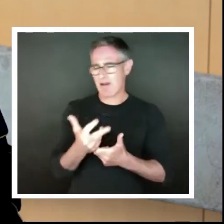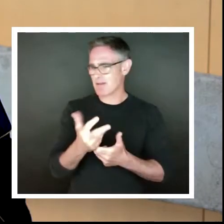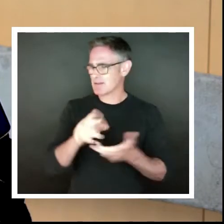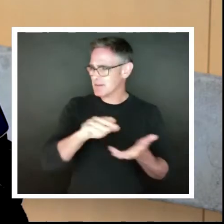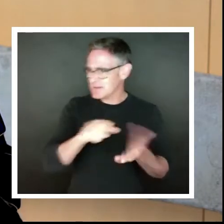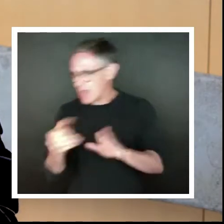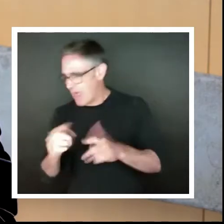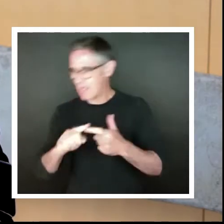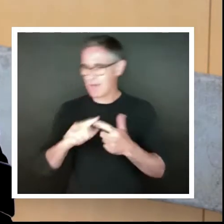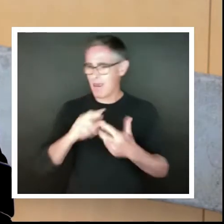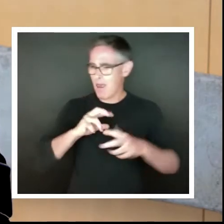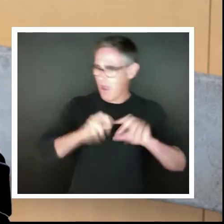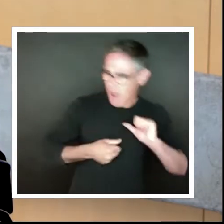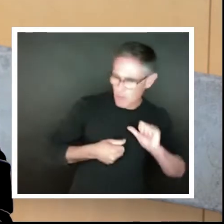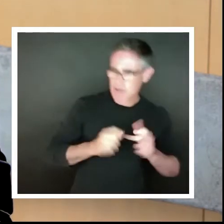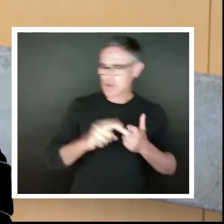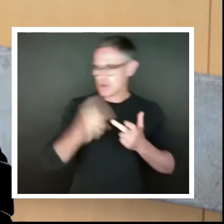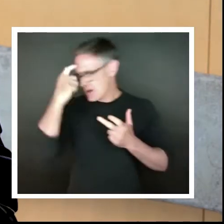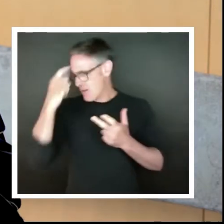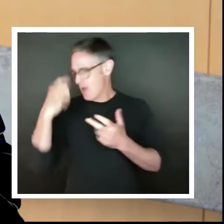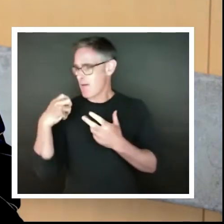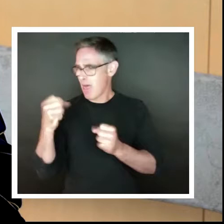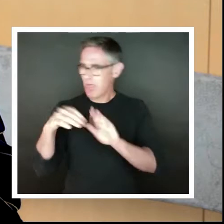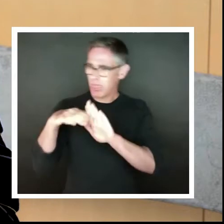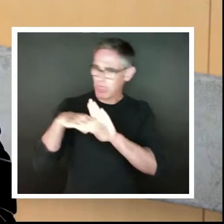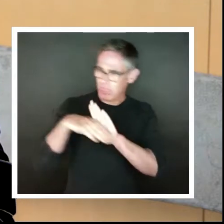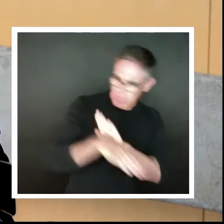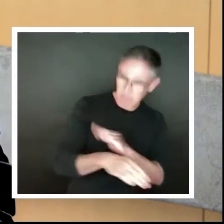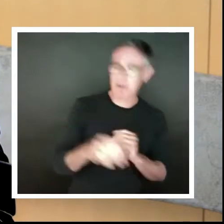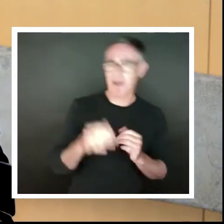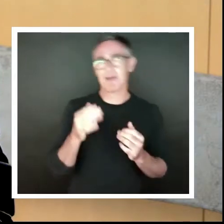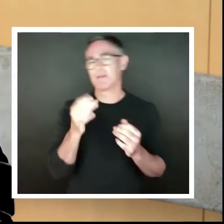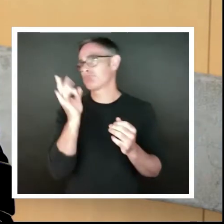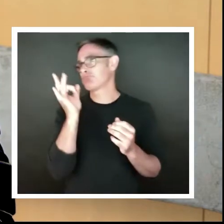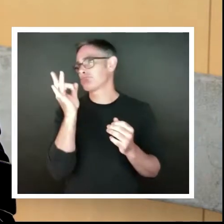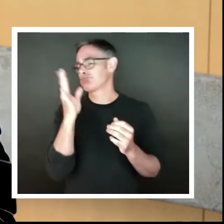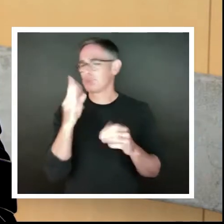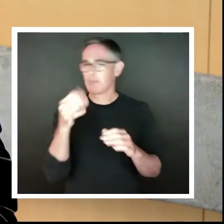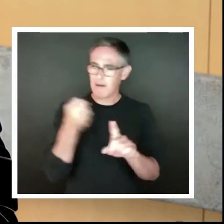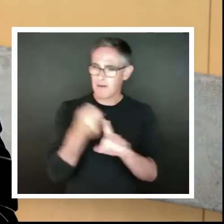steep gradients in mental health decline, and devastating effects on our economy.